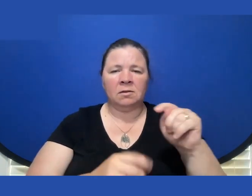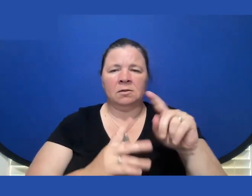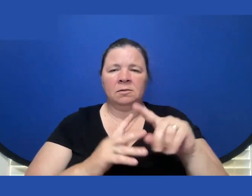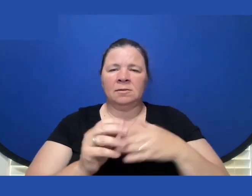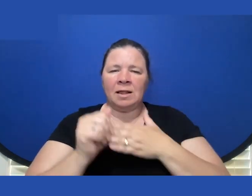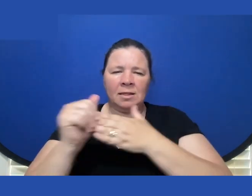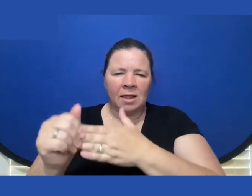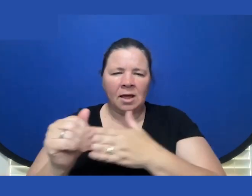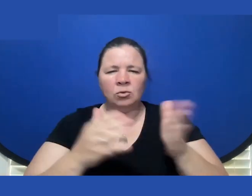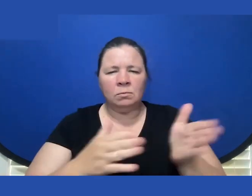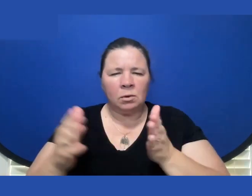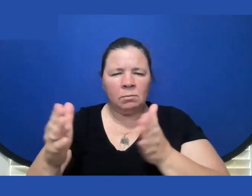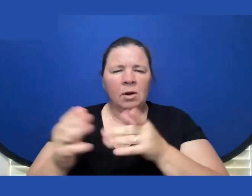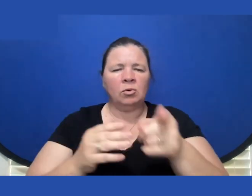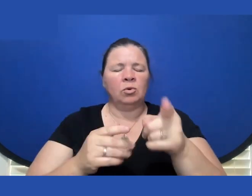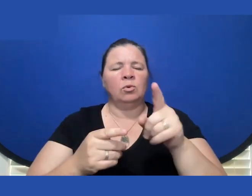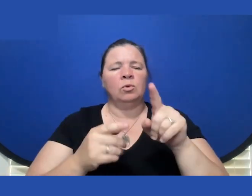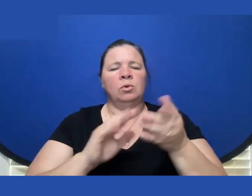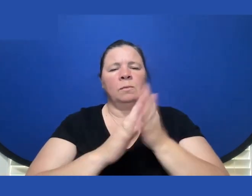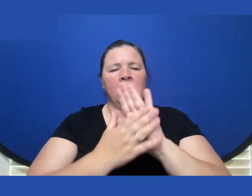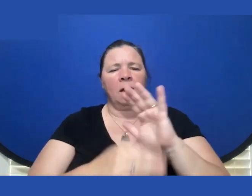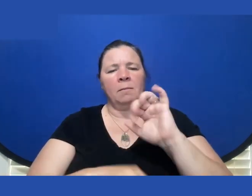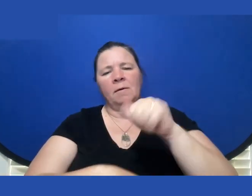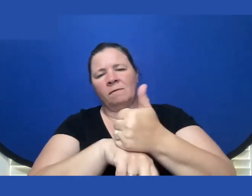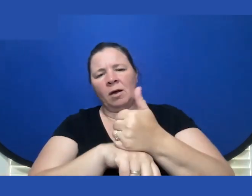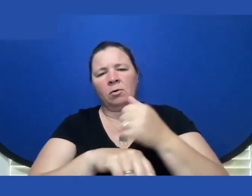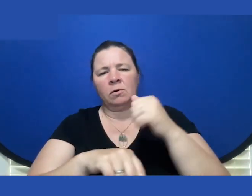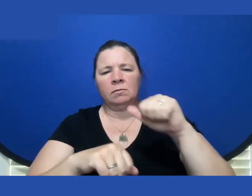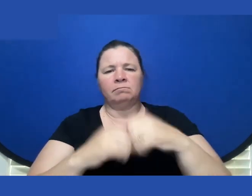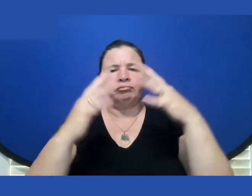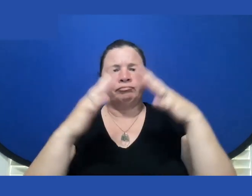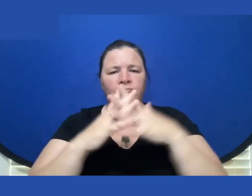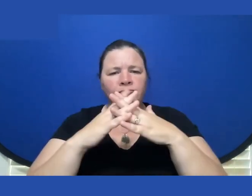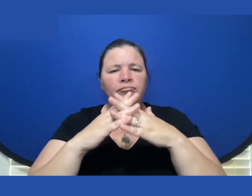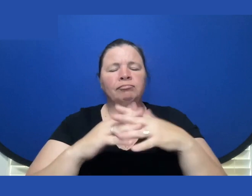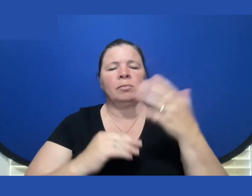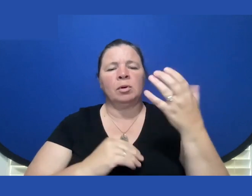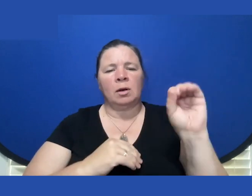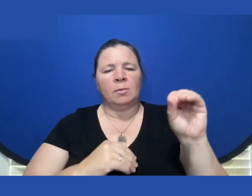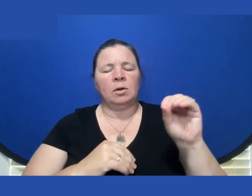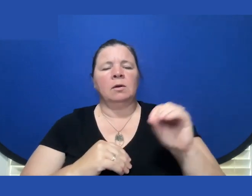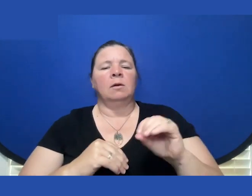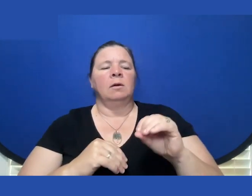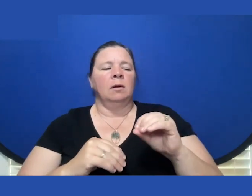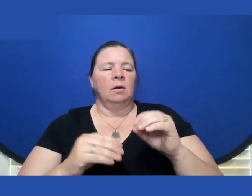prepared you to become the founder of a startup. And obviously, you're much further along than a startup now.